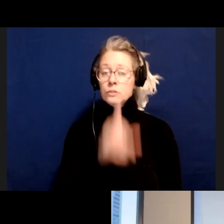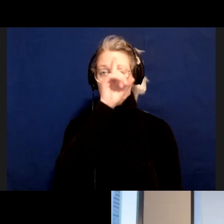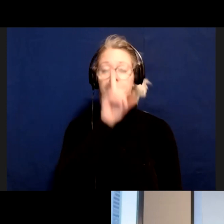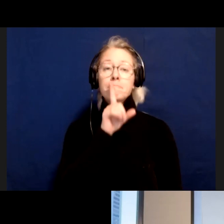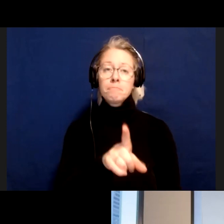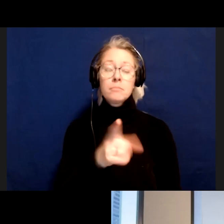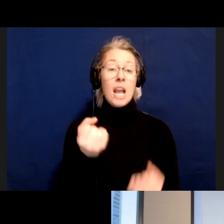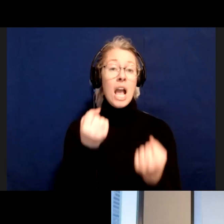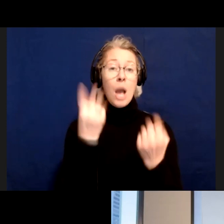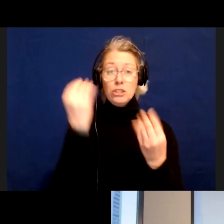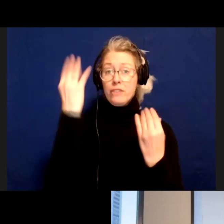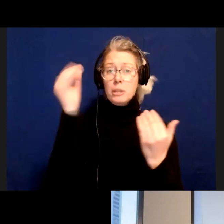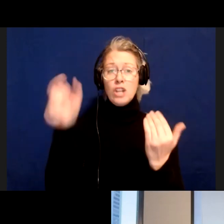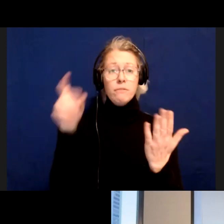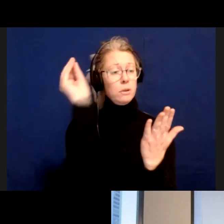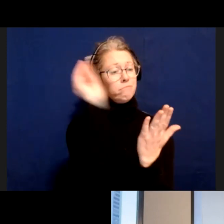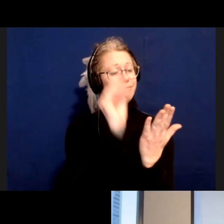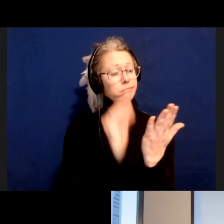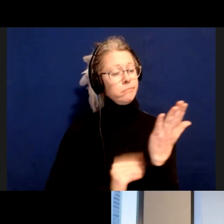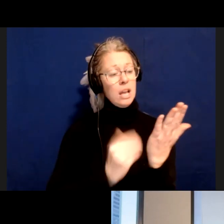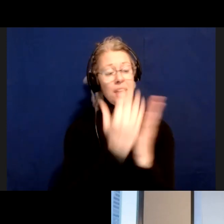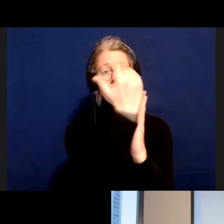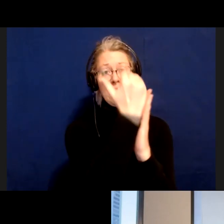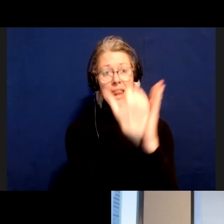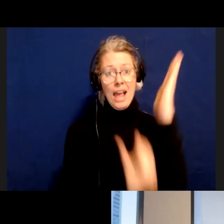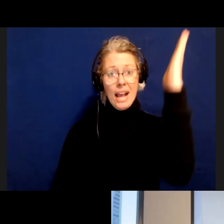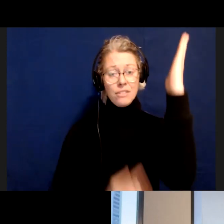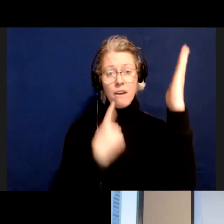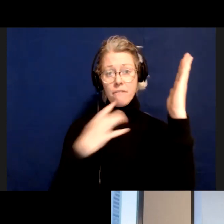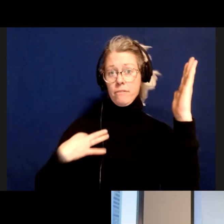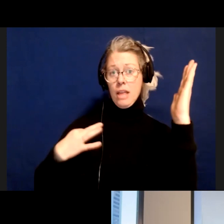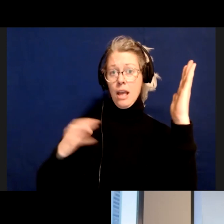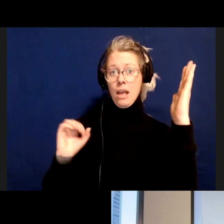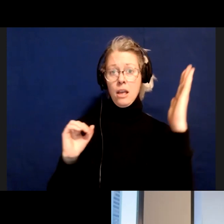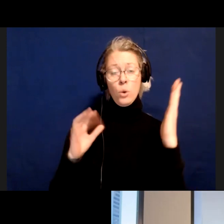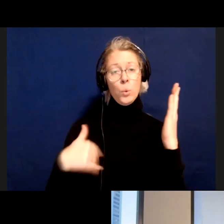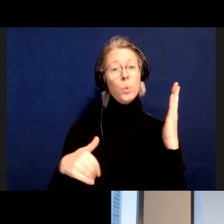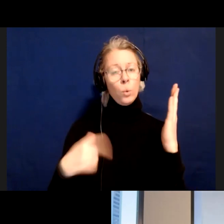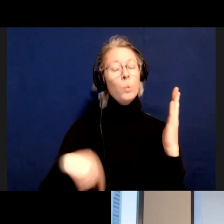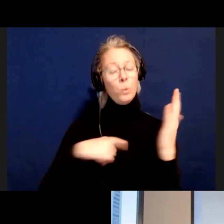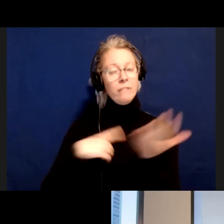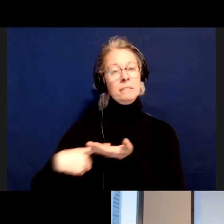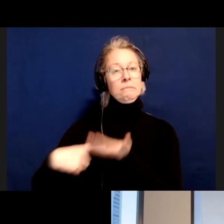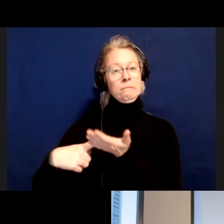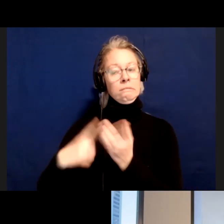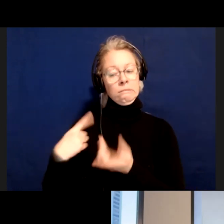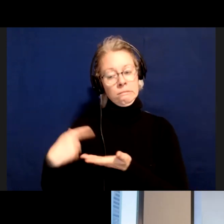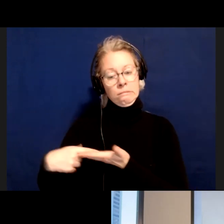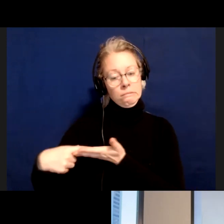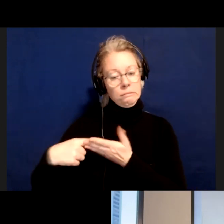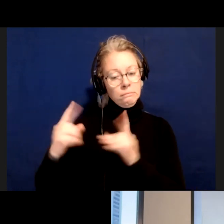applications has been top of mind for my team over the past few years in thinking about